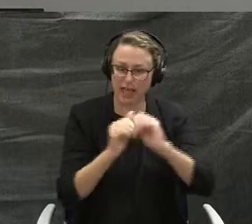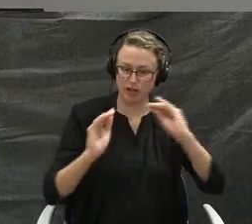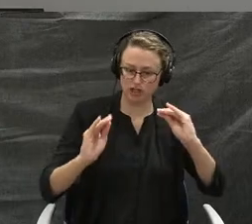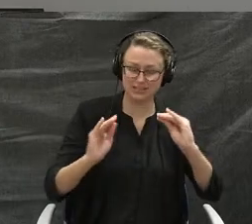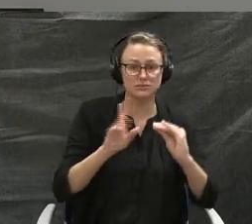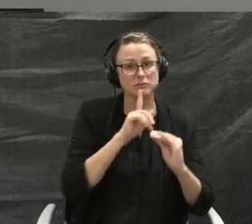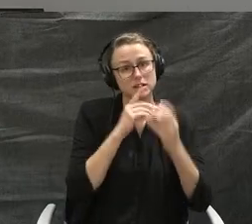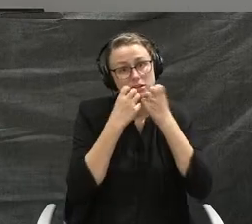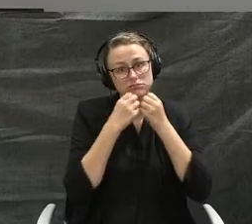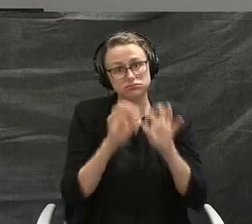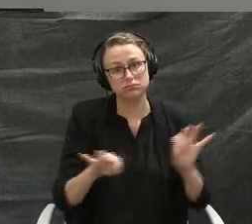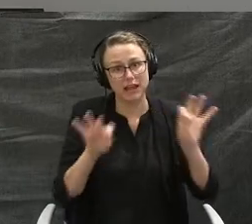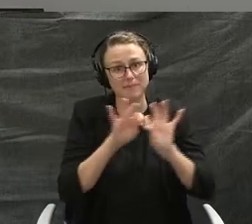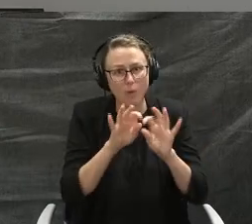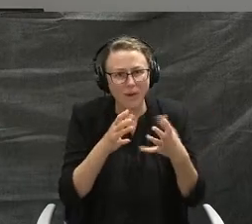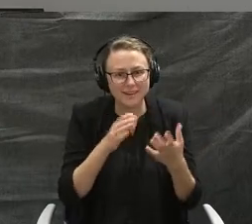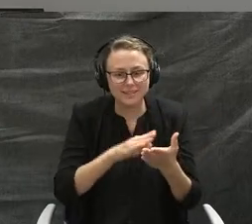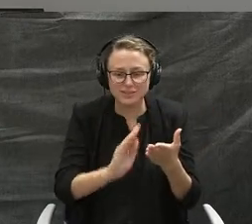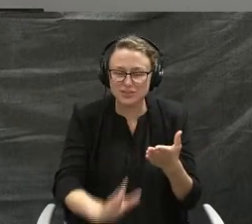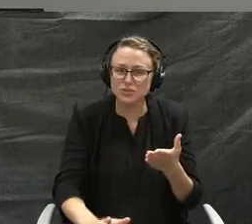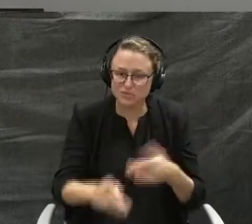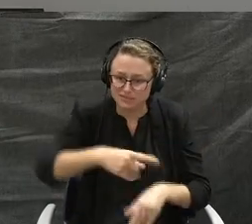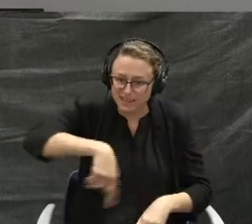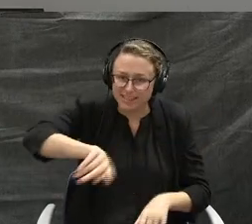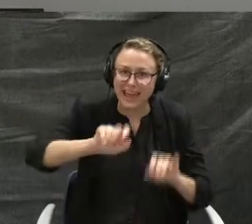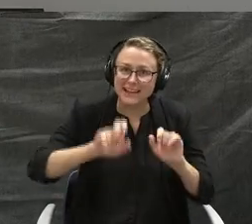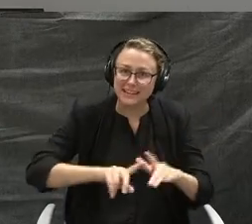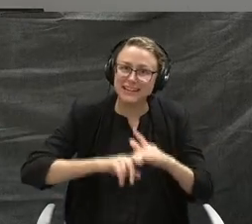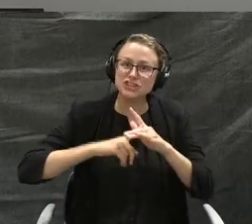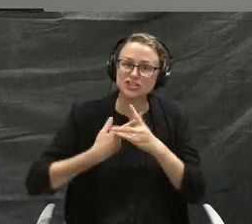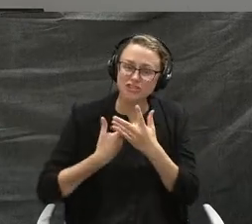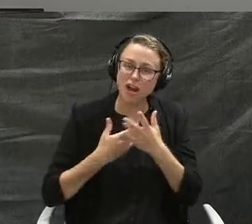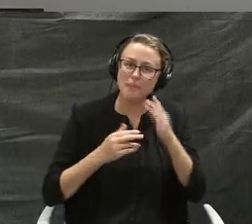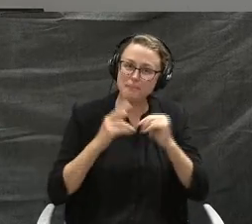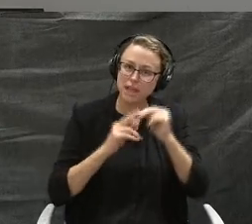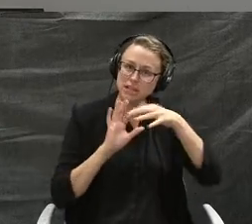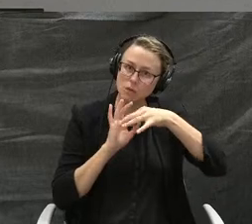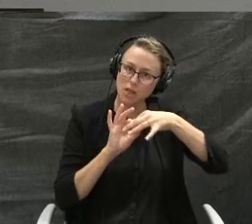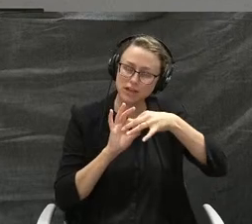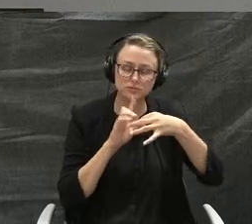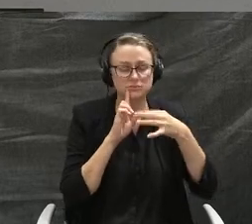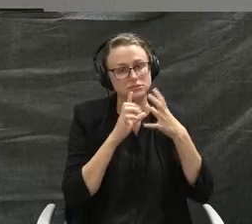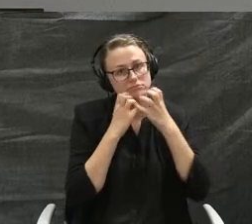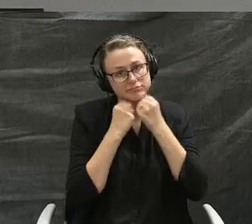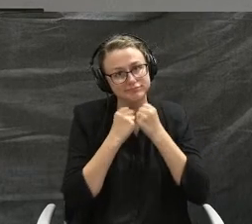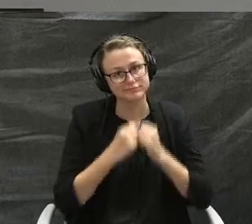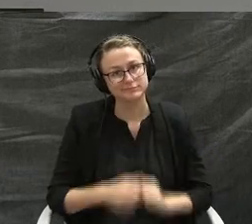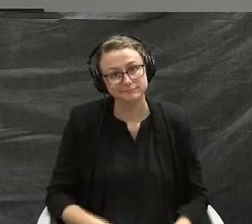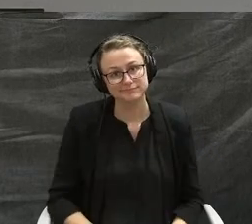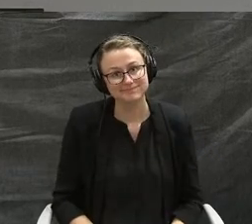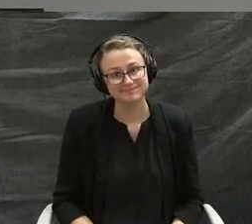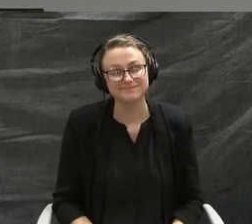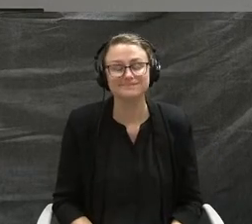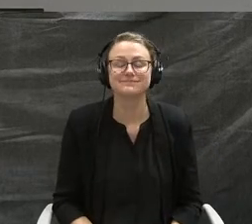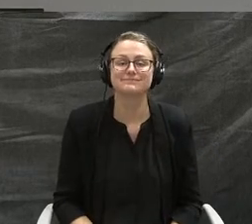so that again those students can actually start getting those relationships that are so important as we look at the.